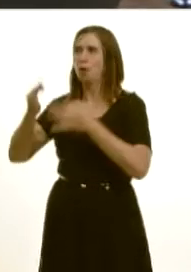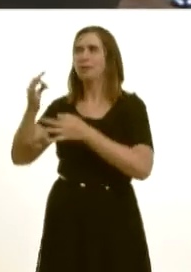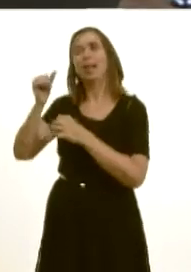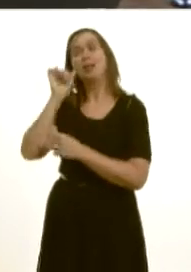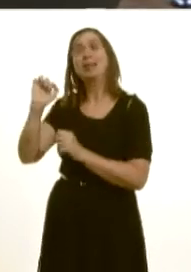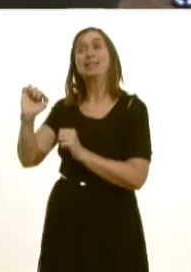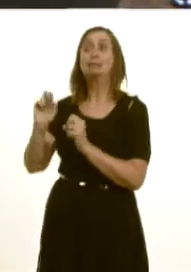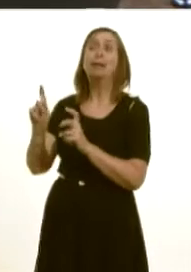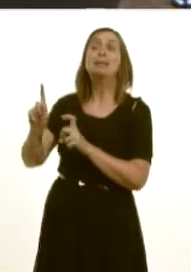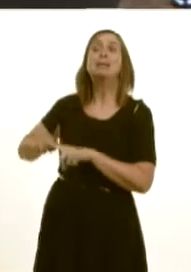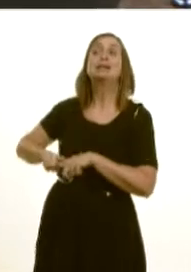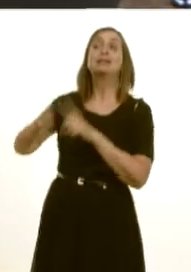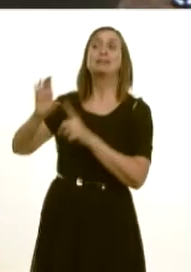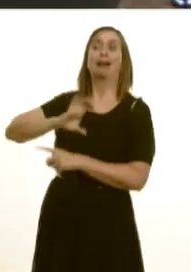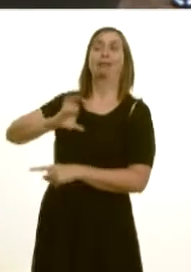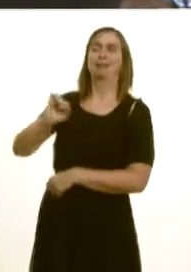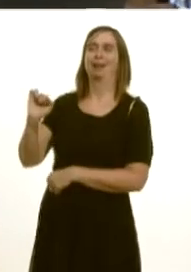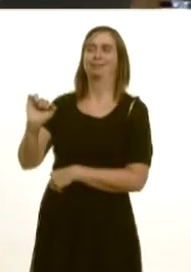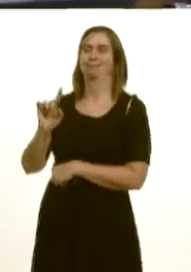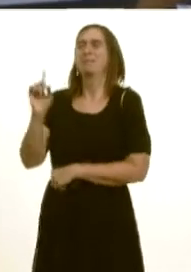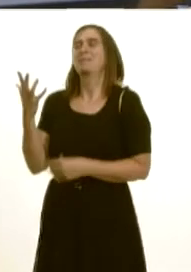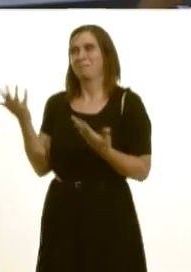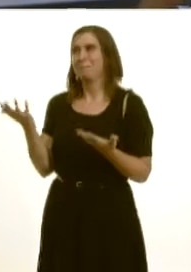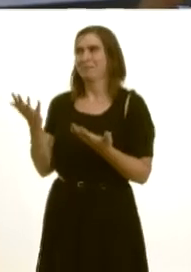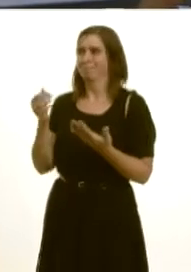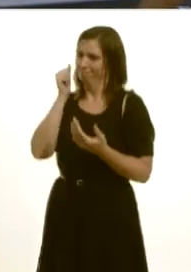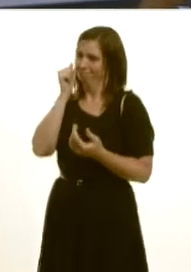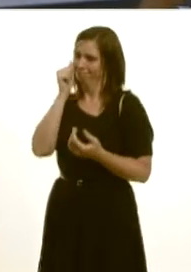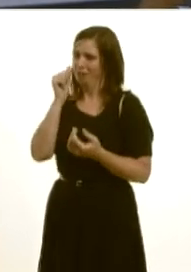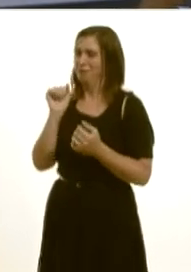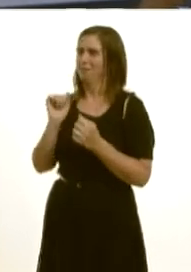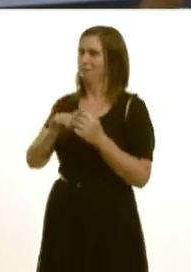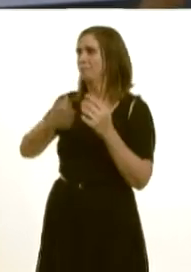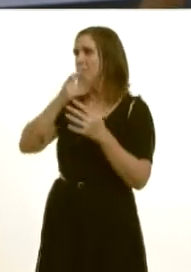activist locally. I can assure him and all the people who live in that area that we will